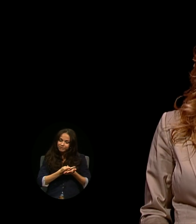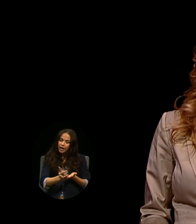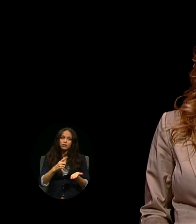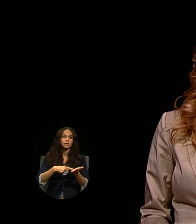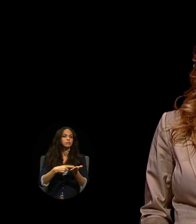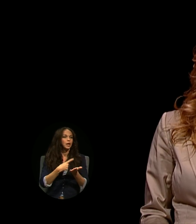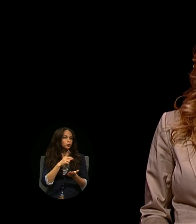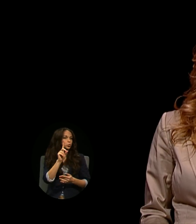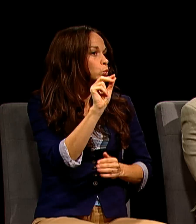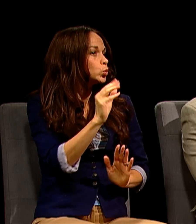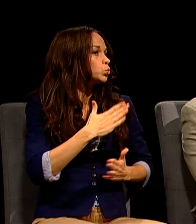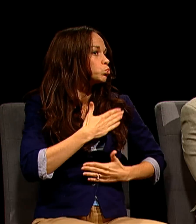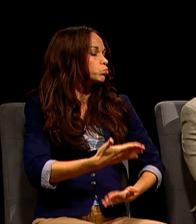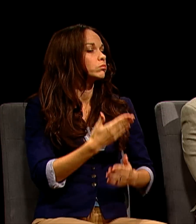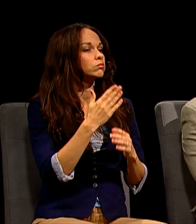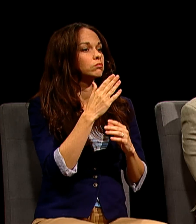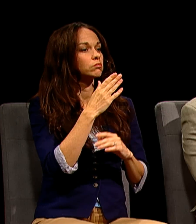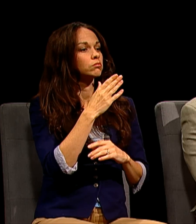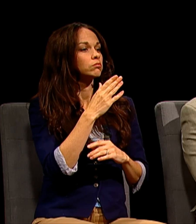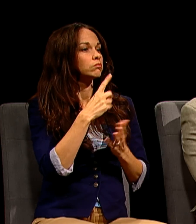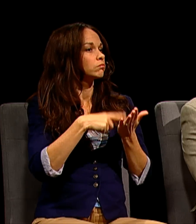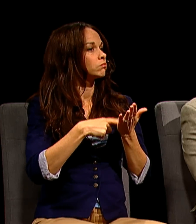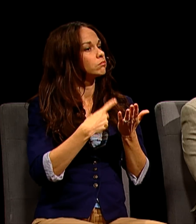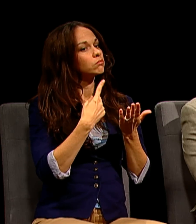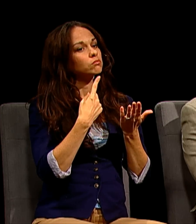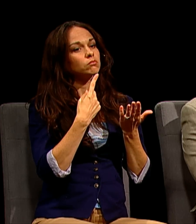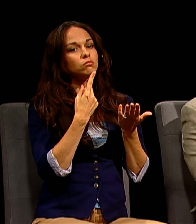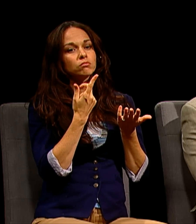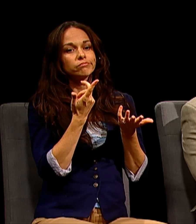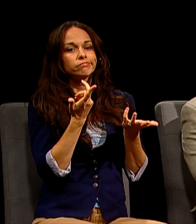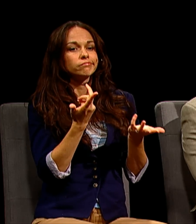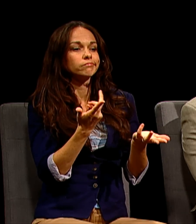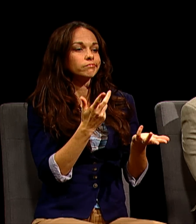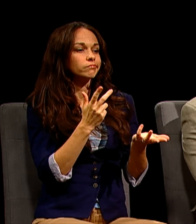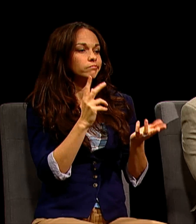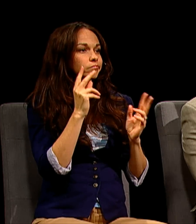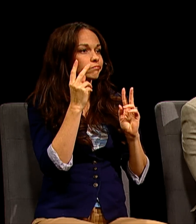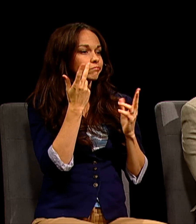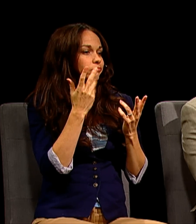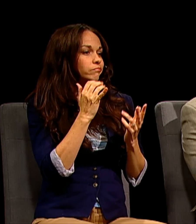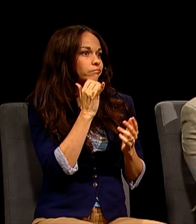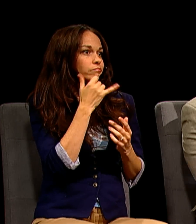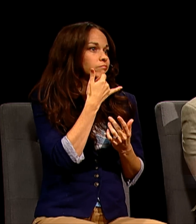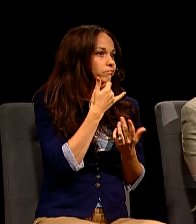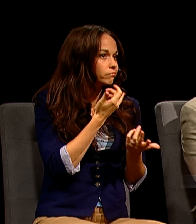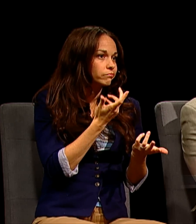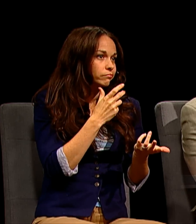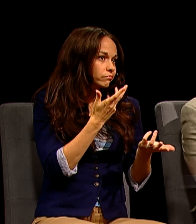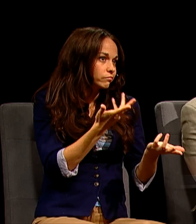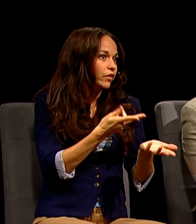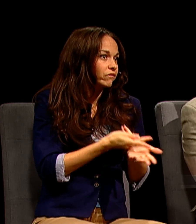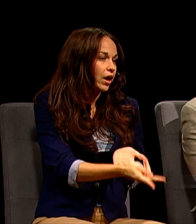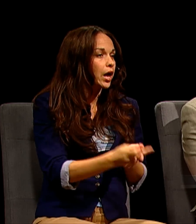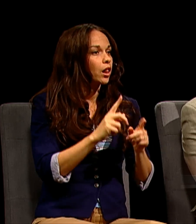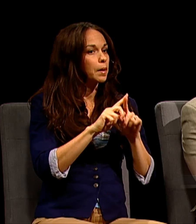Sometimes it's almost always unintentionally but it is again the best attainable version of the truth.